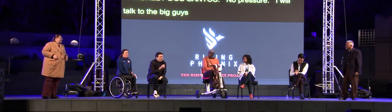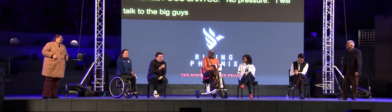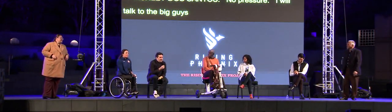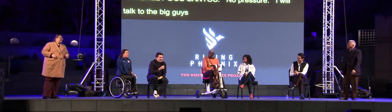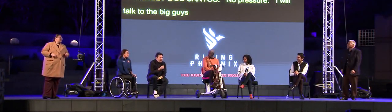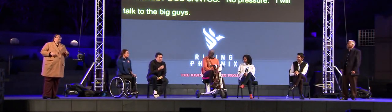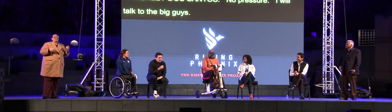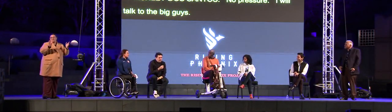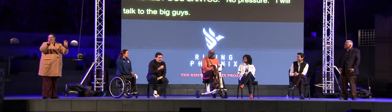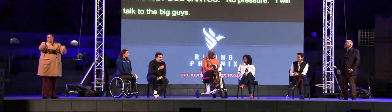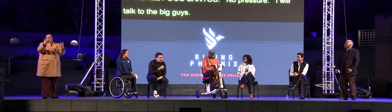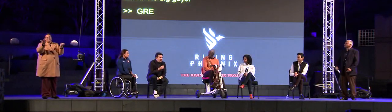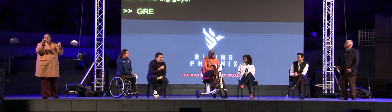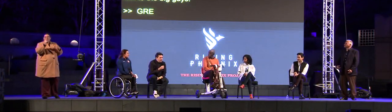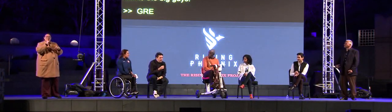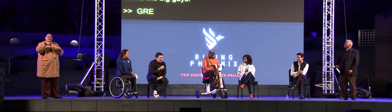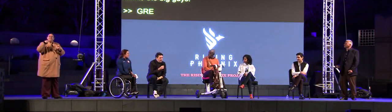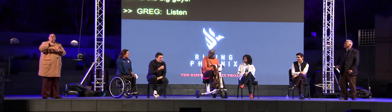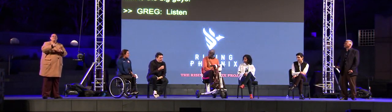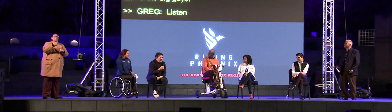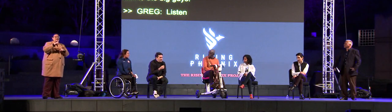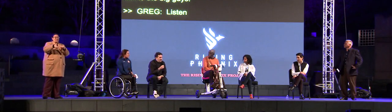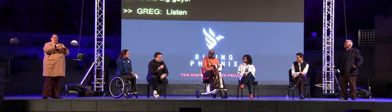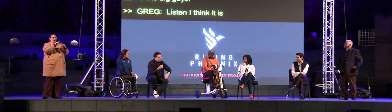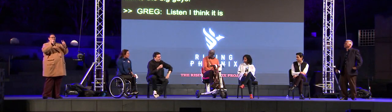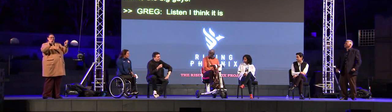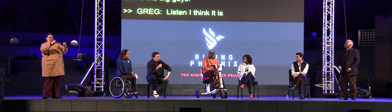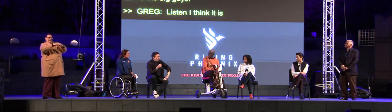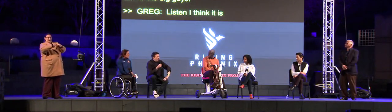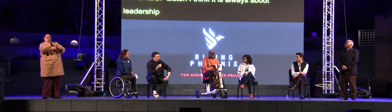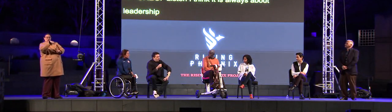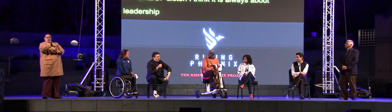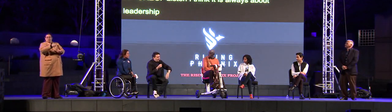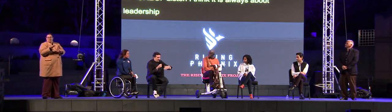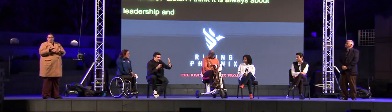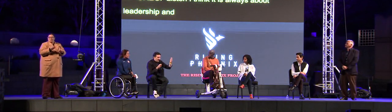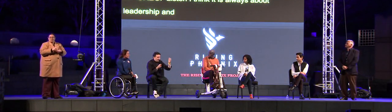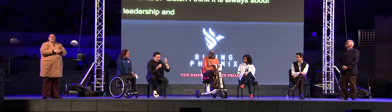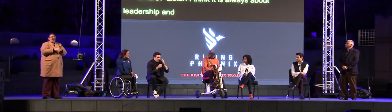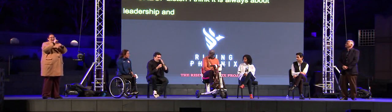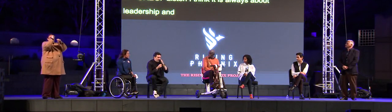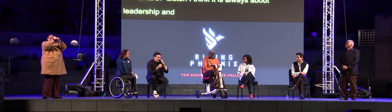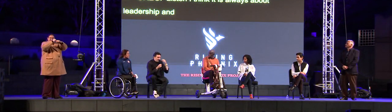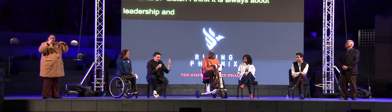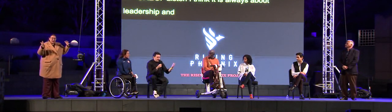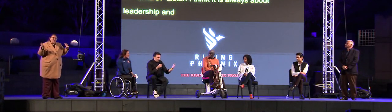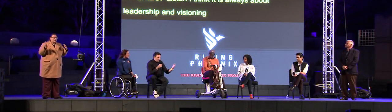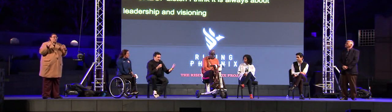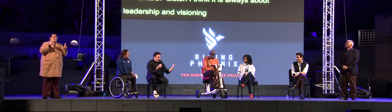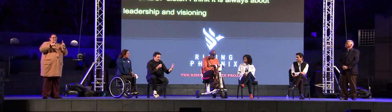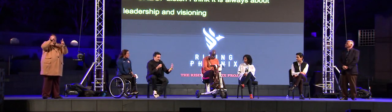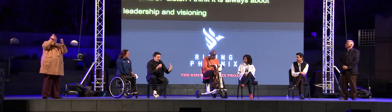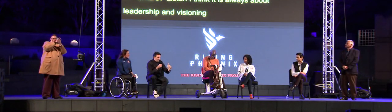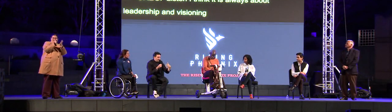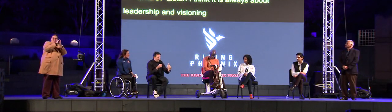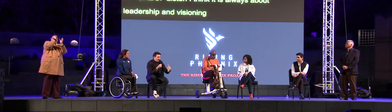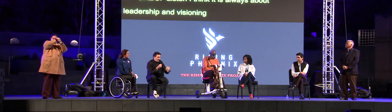Listen, I think it's always about leadership and visioning and people believing in the vision. So the organizing committee will have